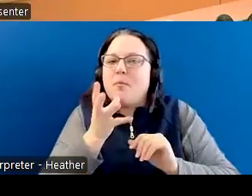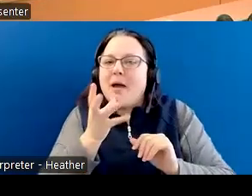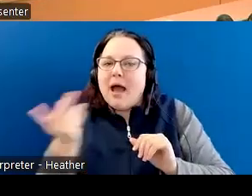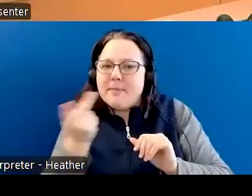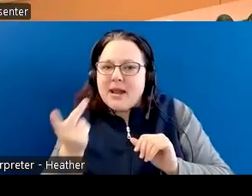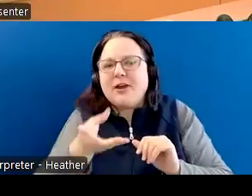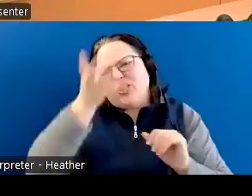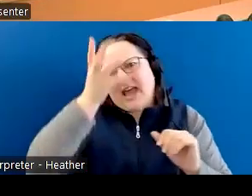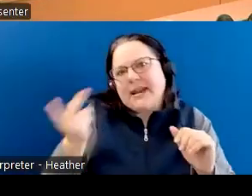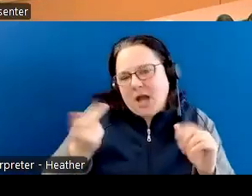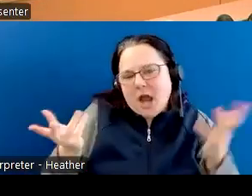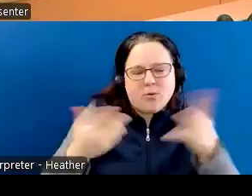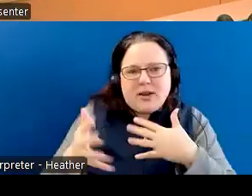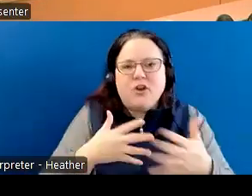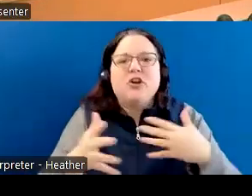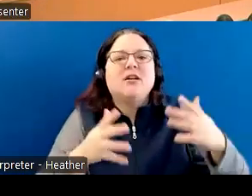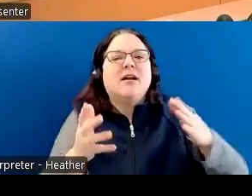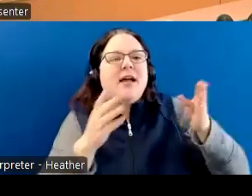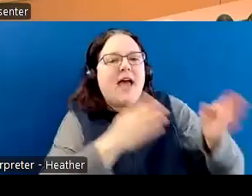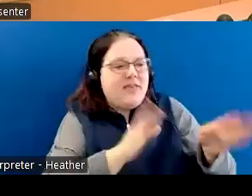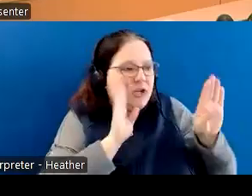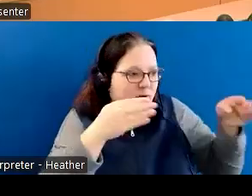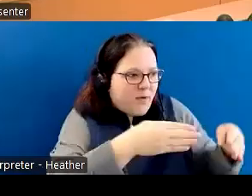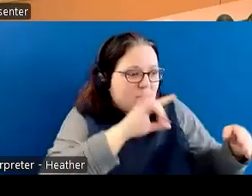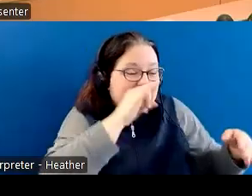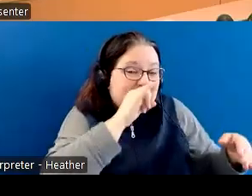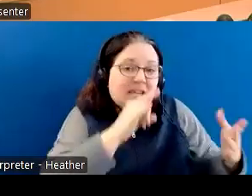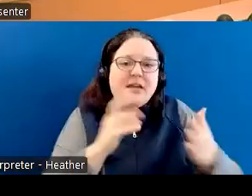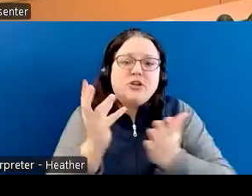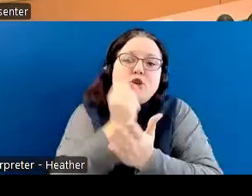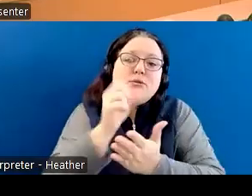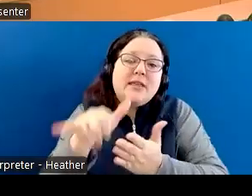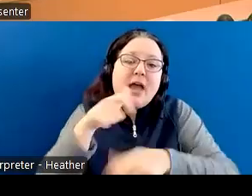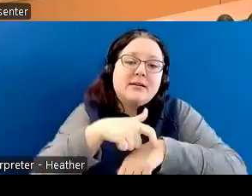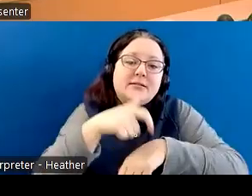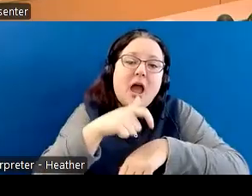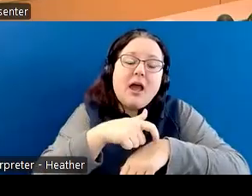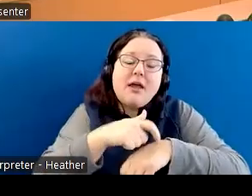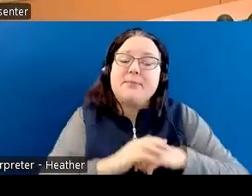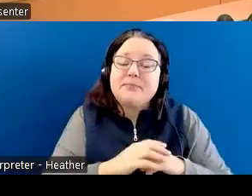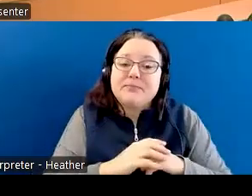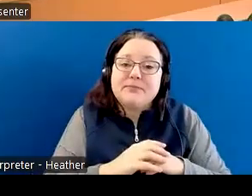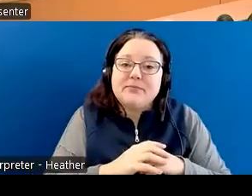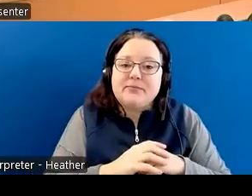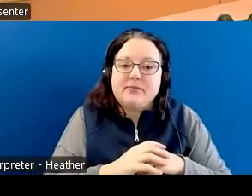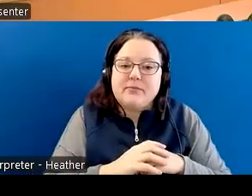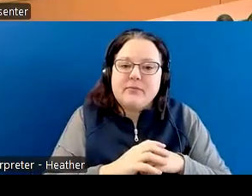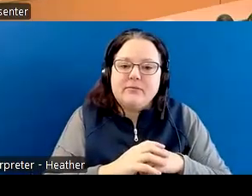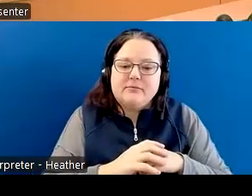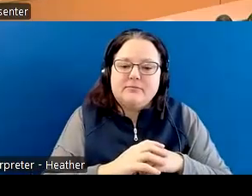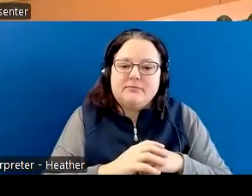caregiver and I and then you're able to focus on kiddo. So maybe utilizing that time to get that.